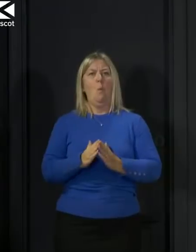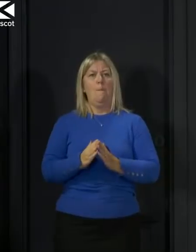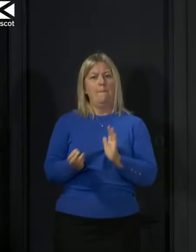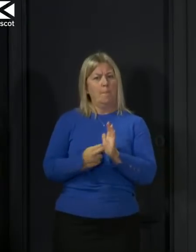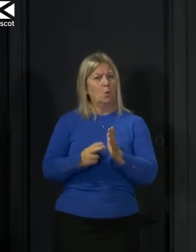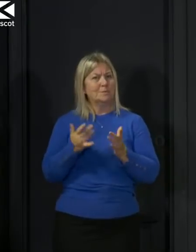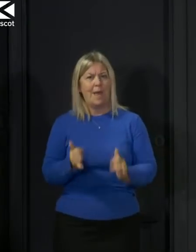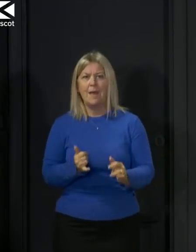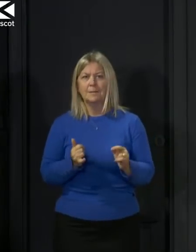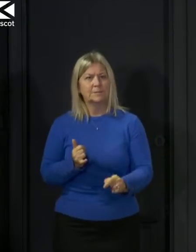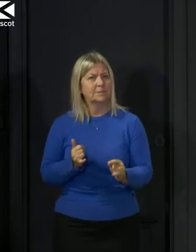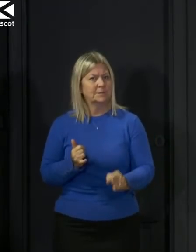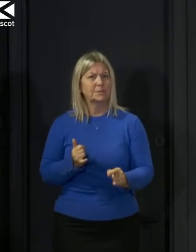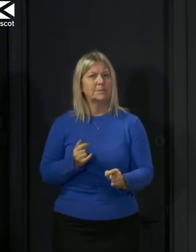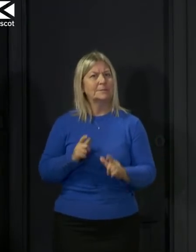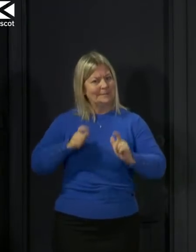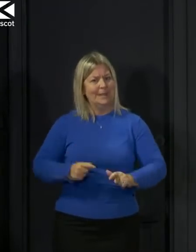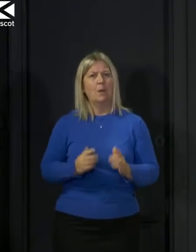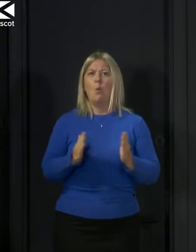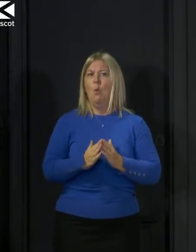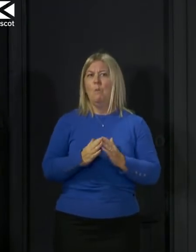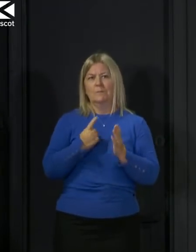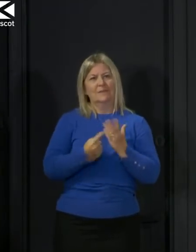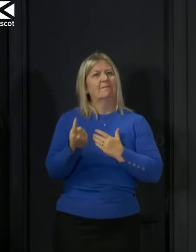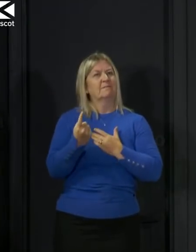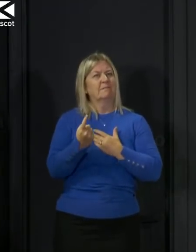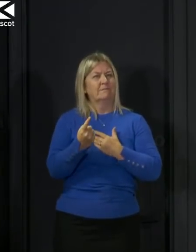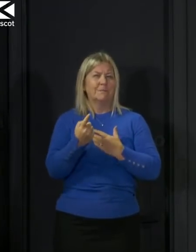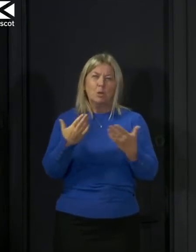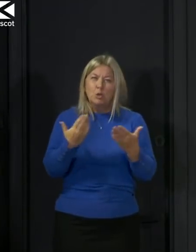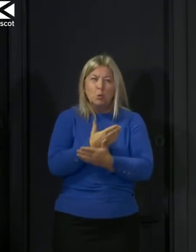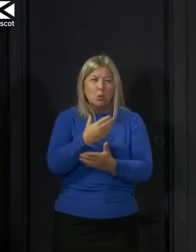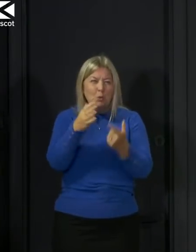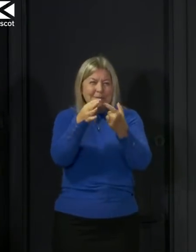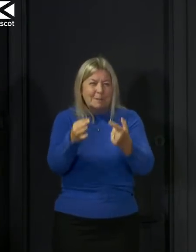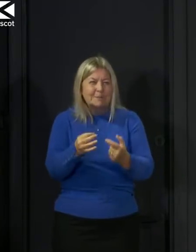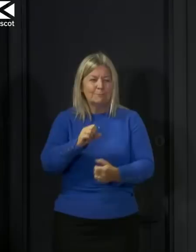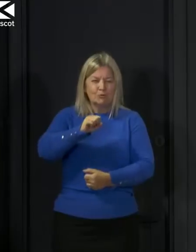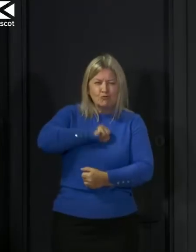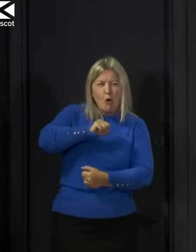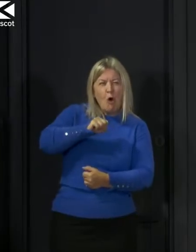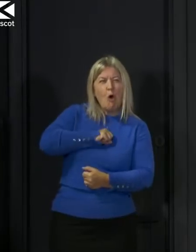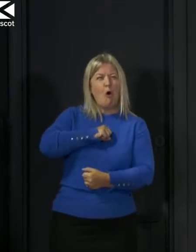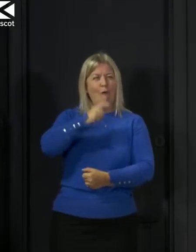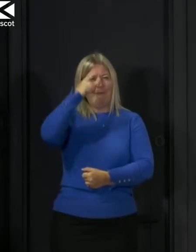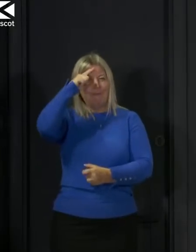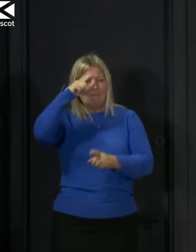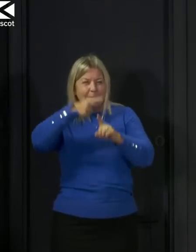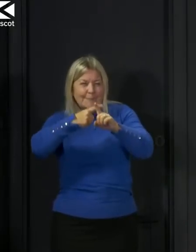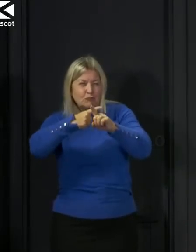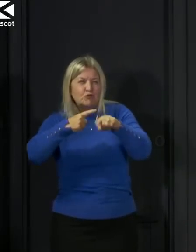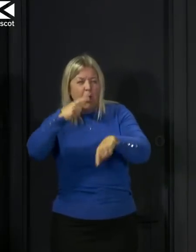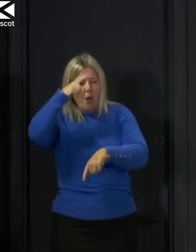The symptoms to remind you - are a new cough, fever, or loss of or change in your sense of taste or smell. If the test shows that you have COVID,